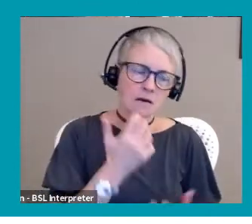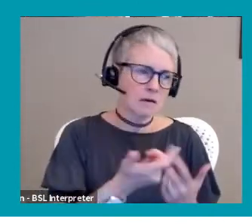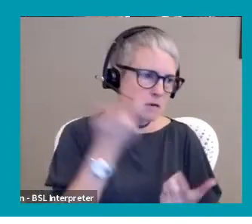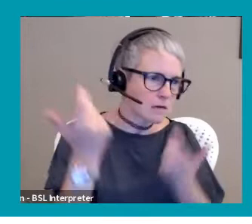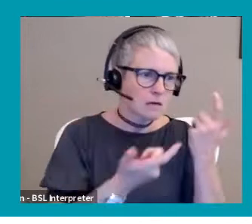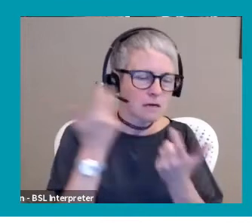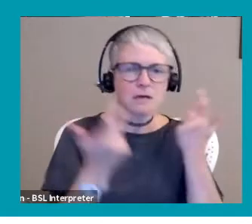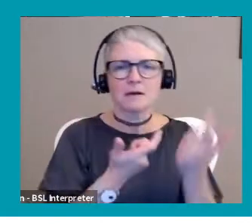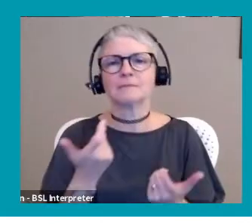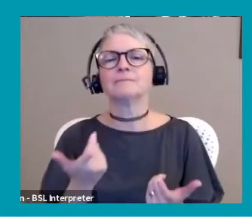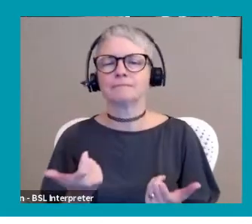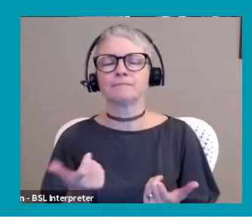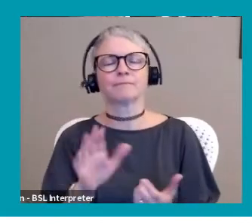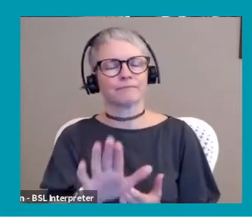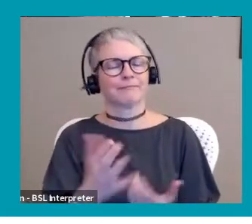Today we're going help you tackle that.